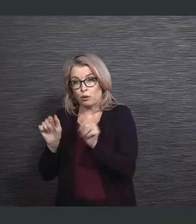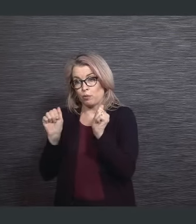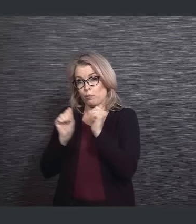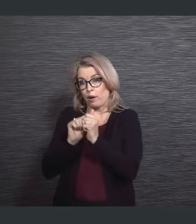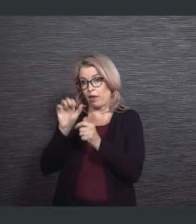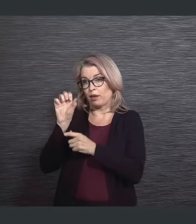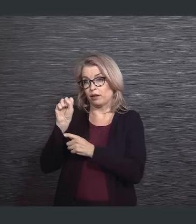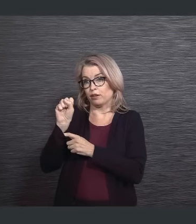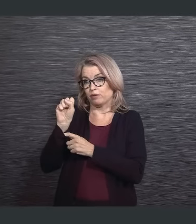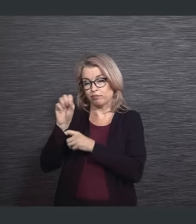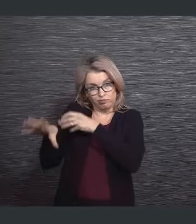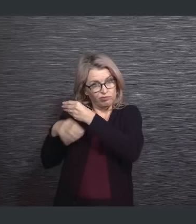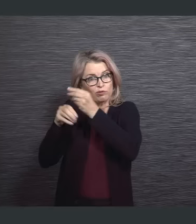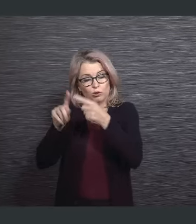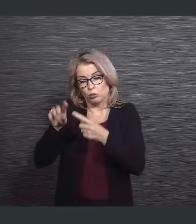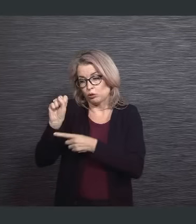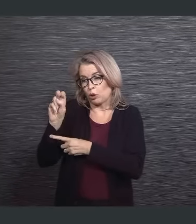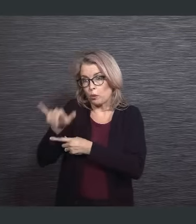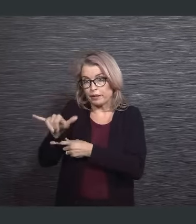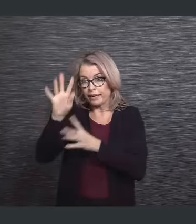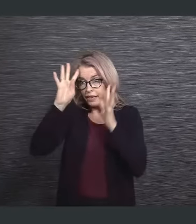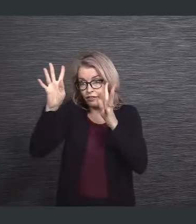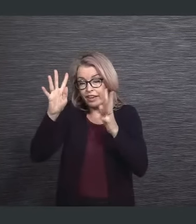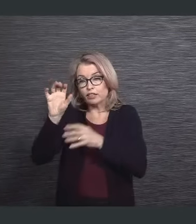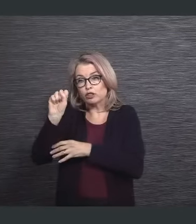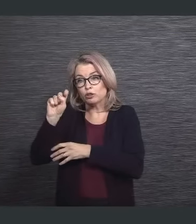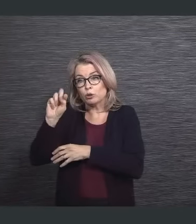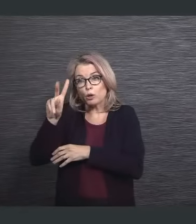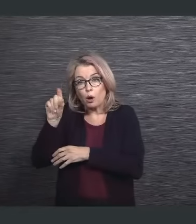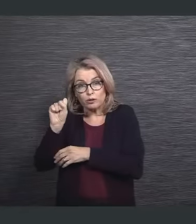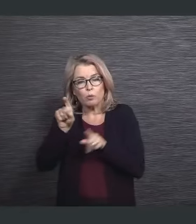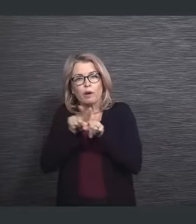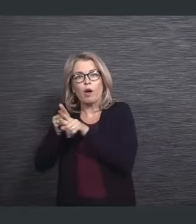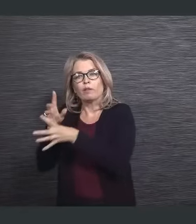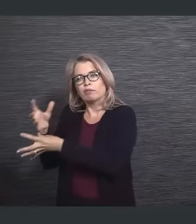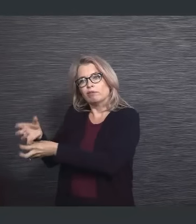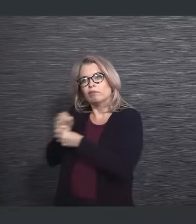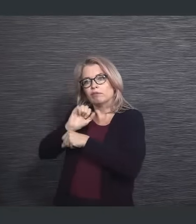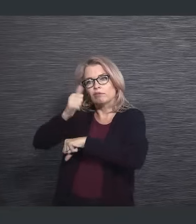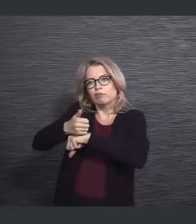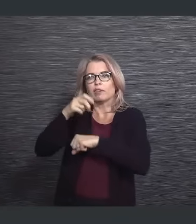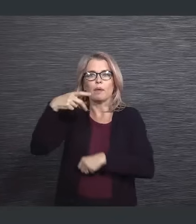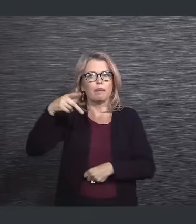we acquired PIXOMONDO in October last year,